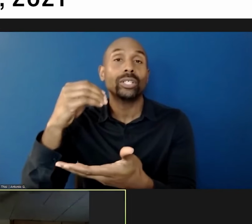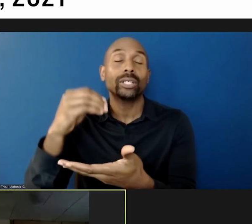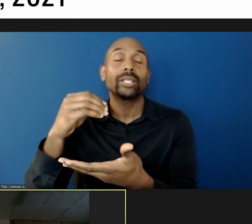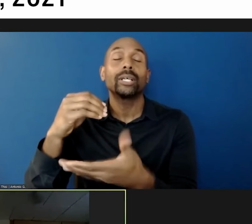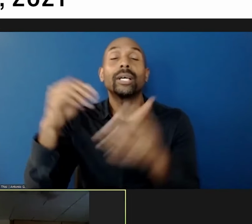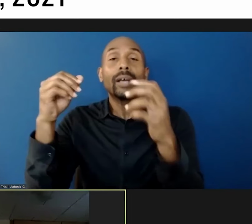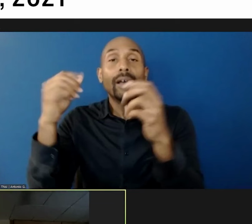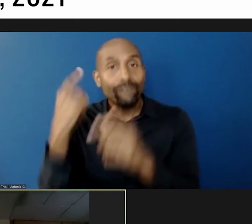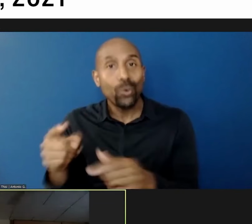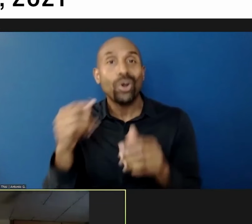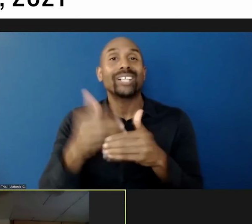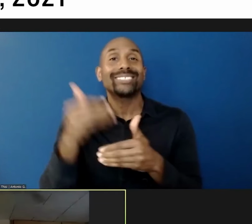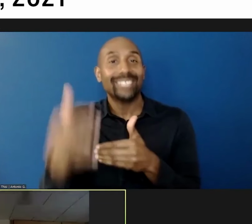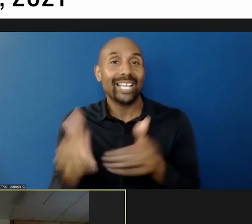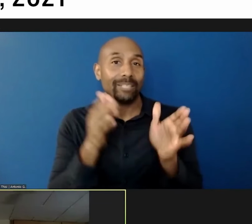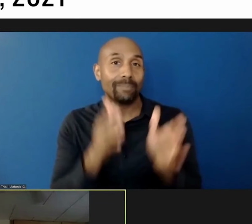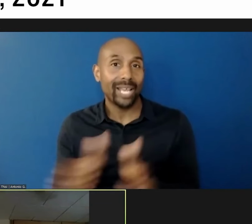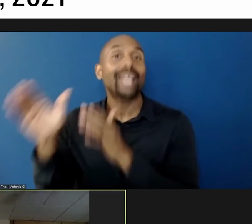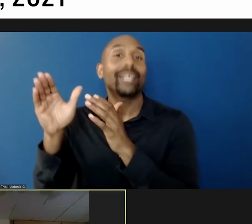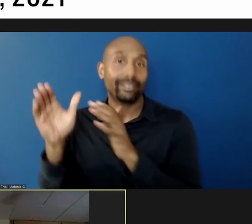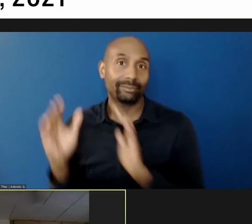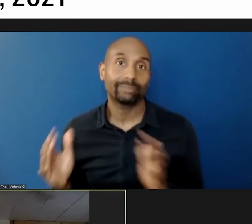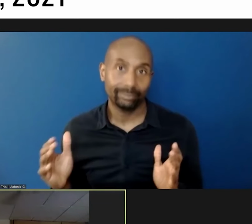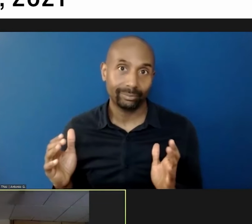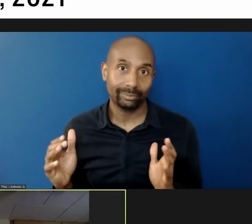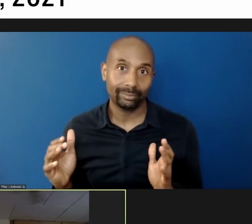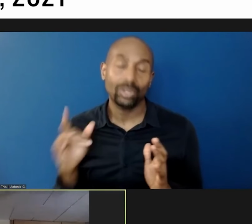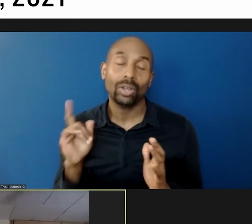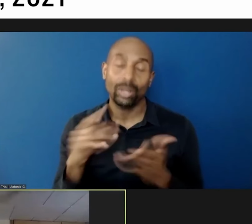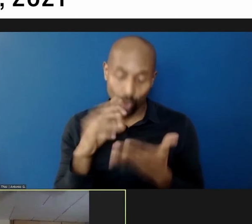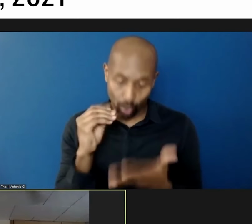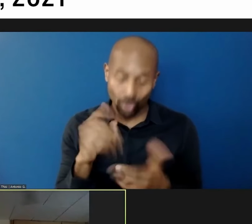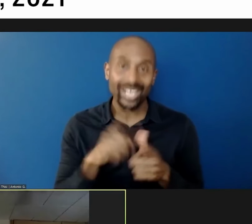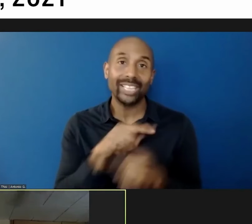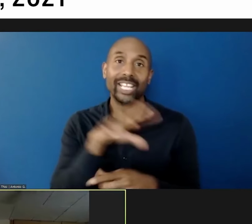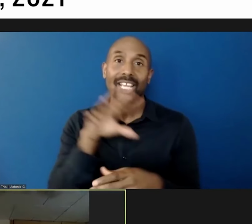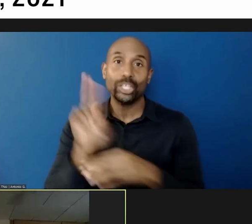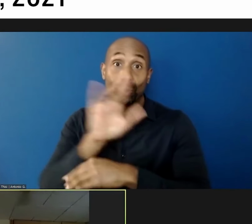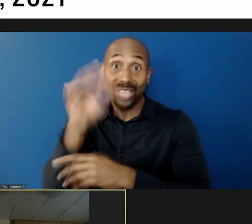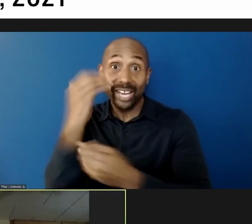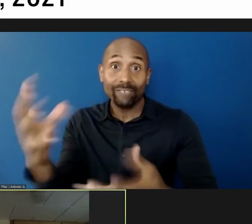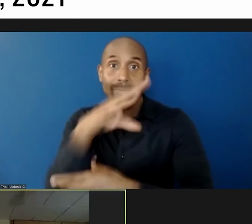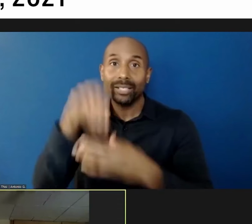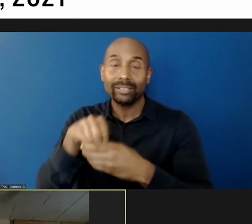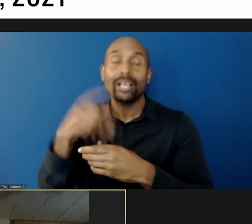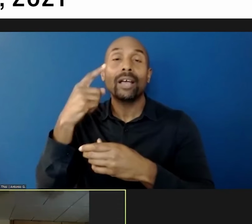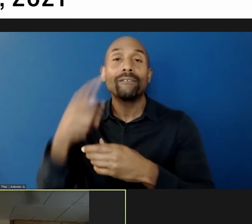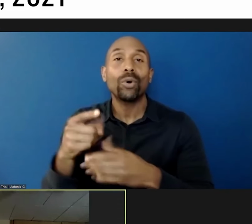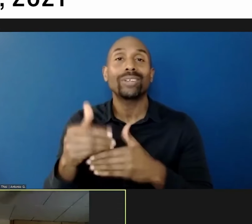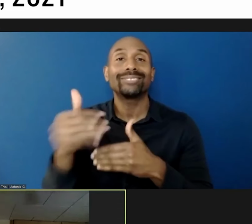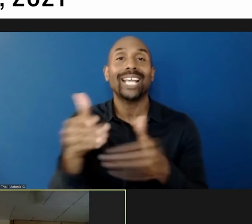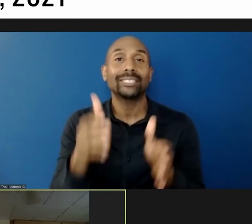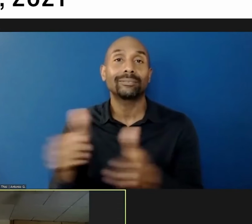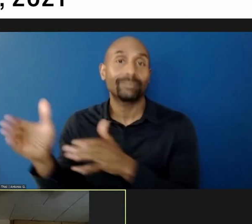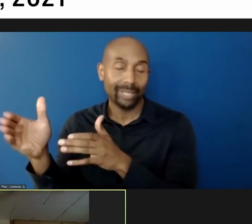know, for subsequent disasters that probably, you know, will come and I think most global